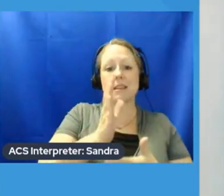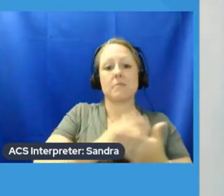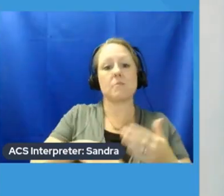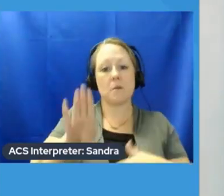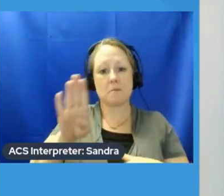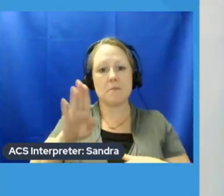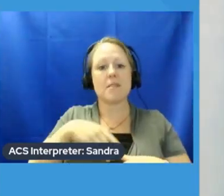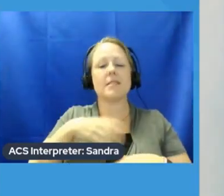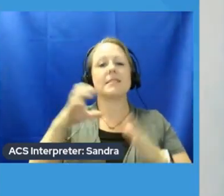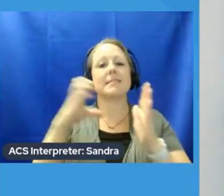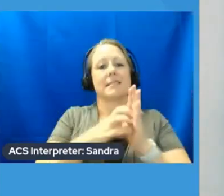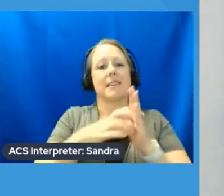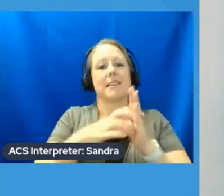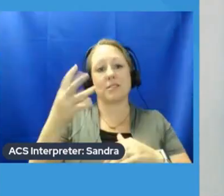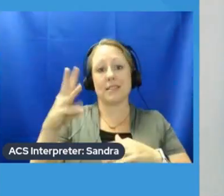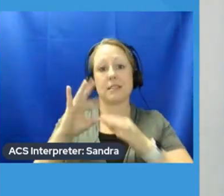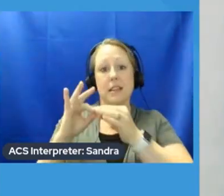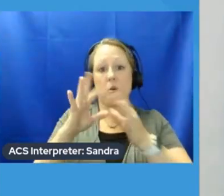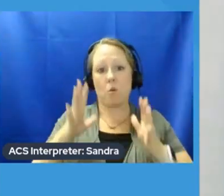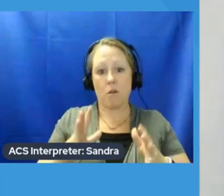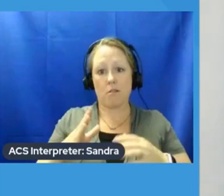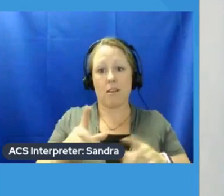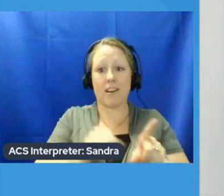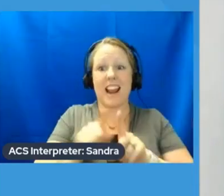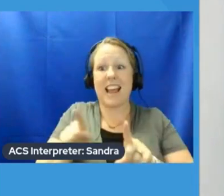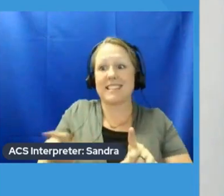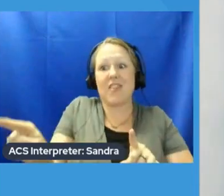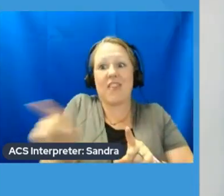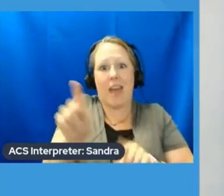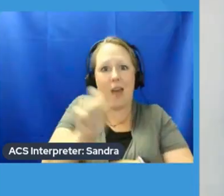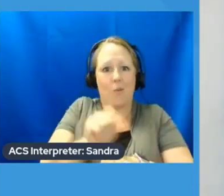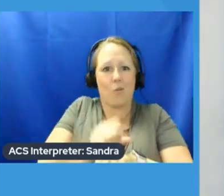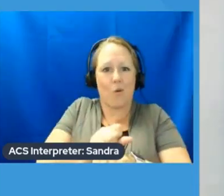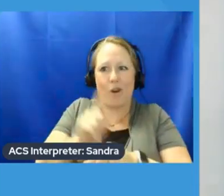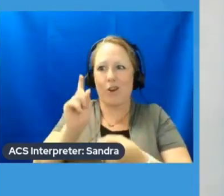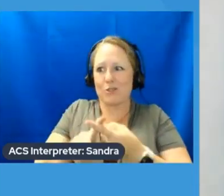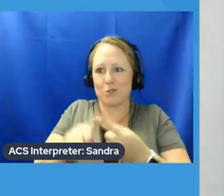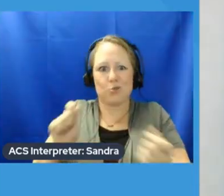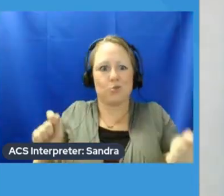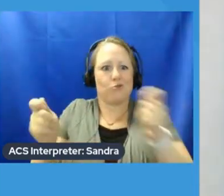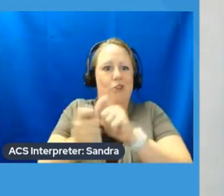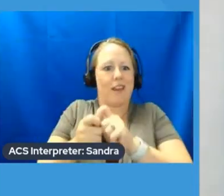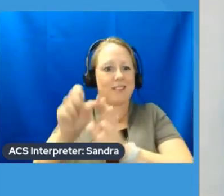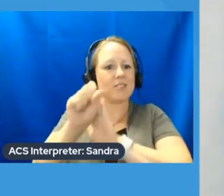as they move mountains of the state level. I feel as though I have found